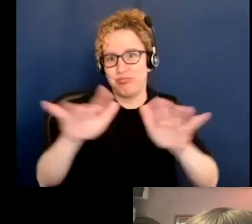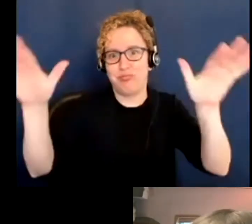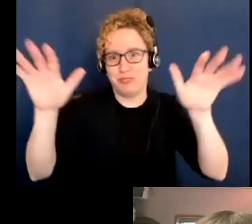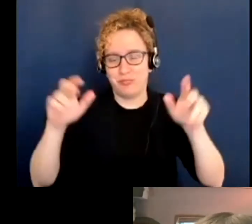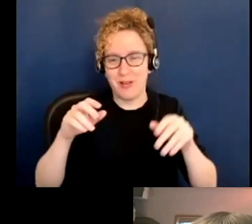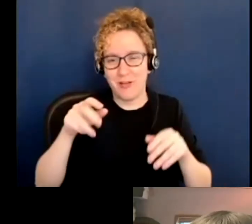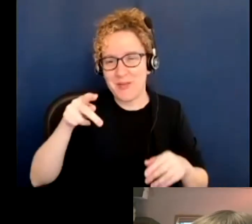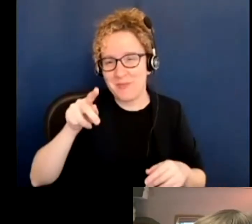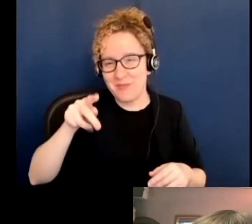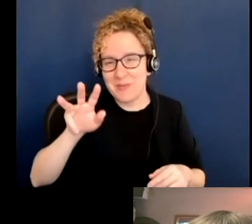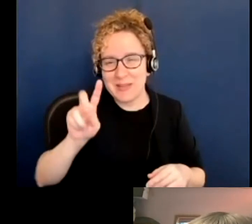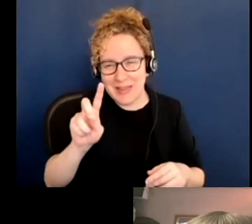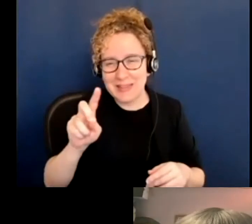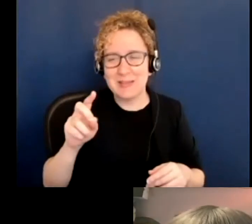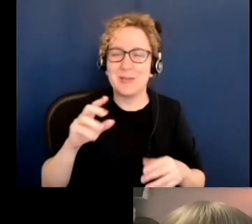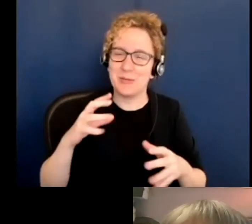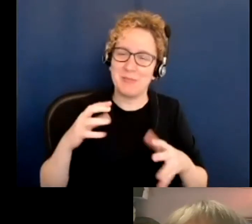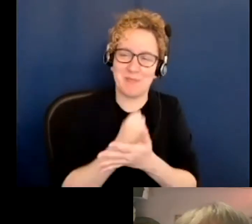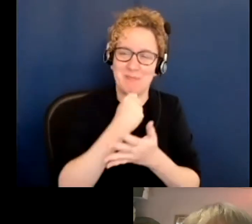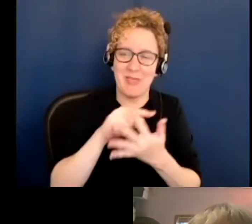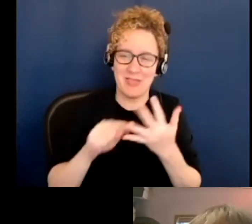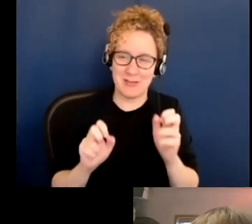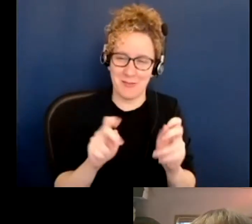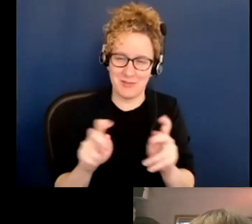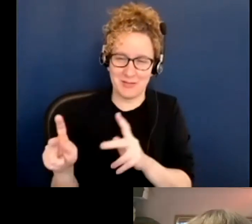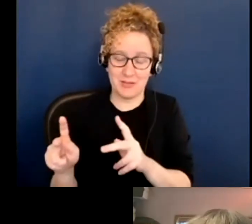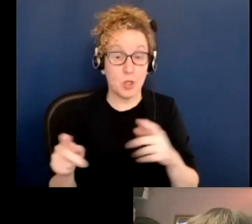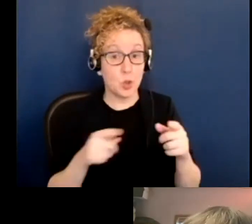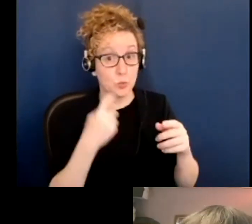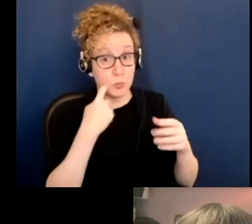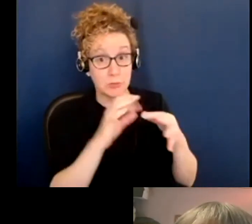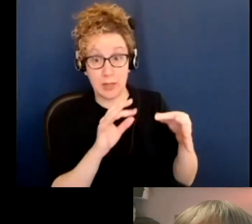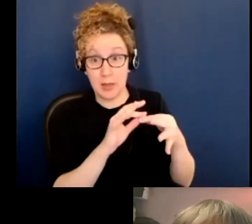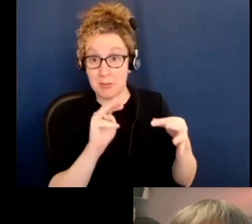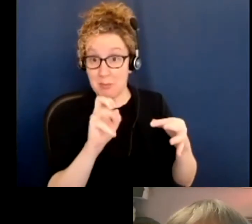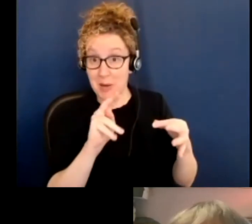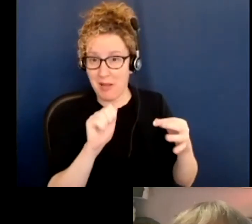And as you said Monica I want to say what a special moment this is.